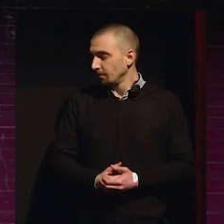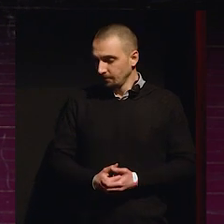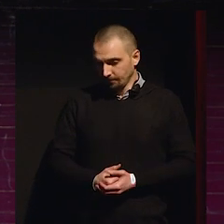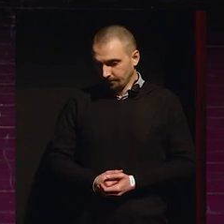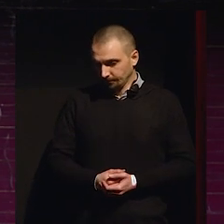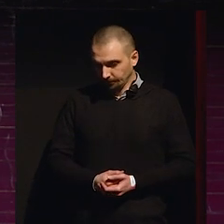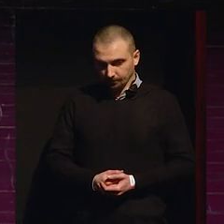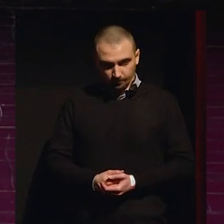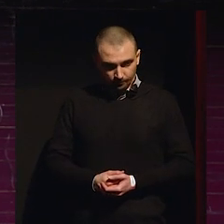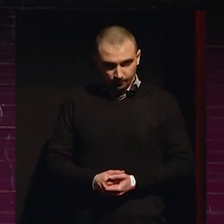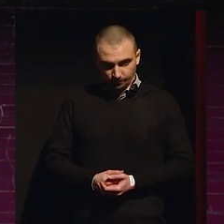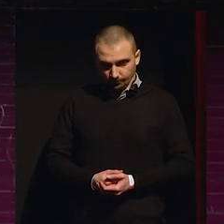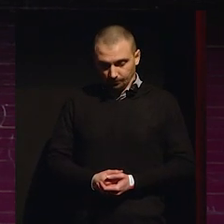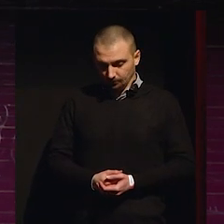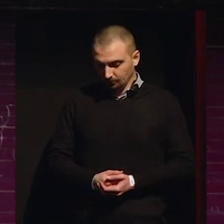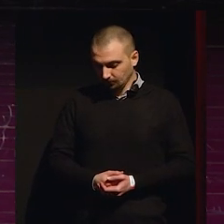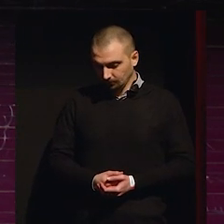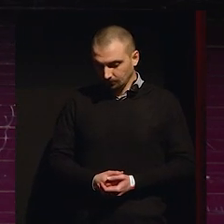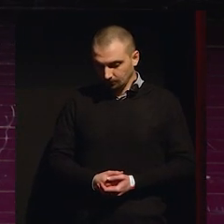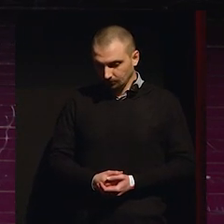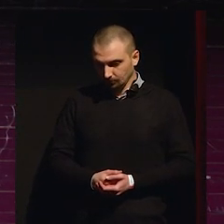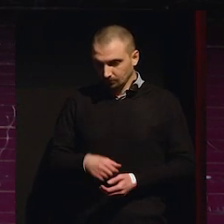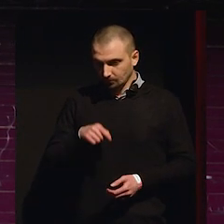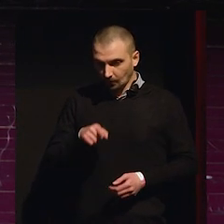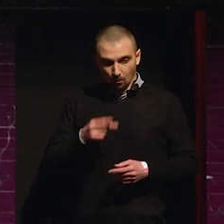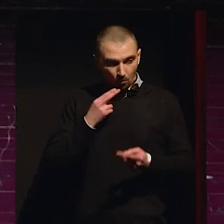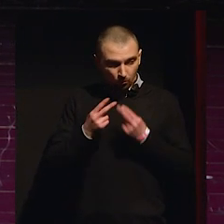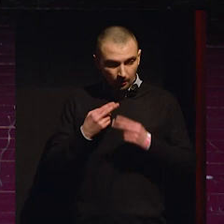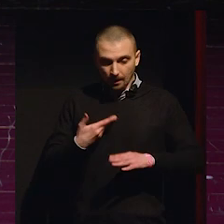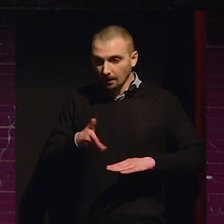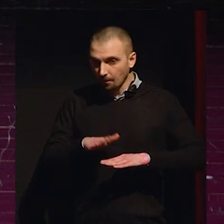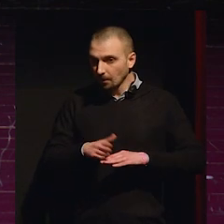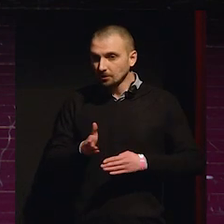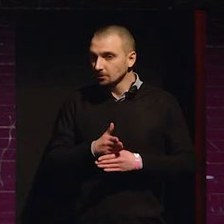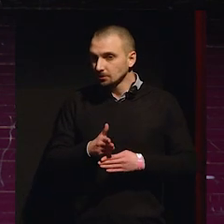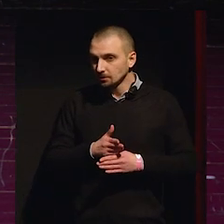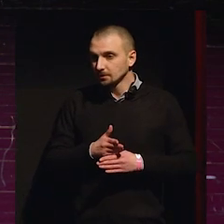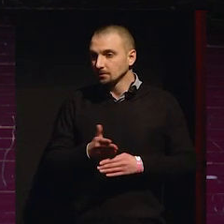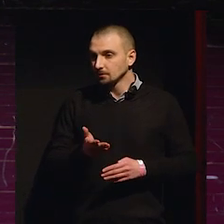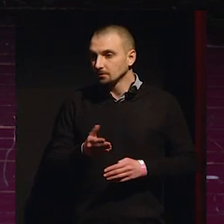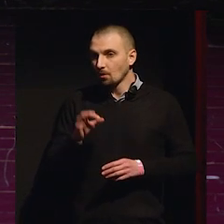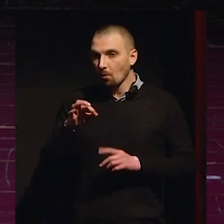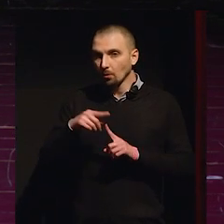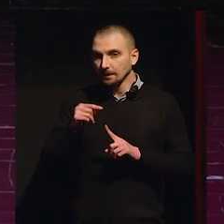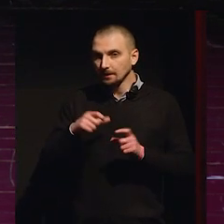And in this respect... The reason I give this speech is, in fact, to talk about